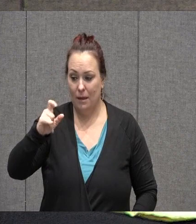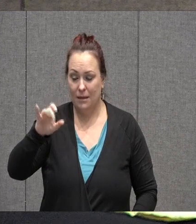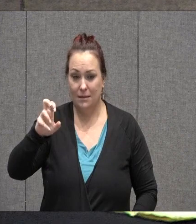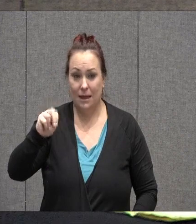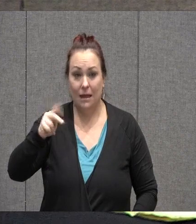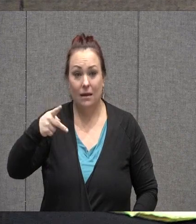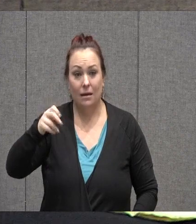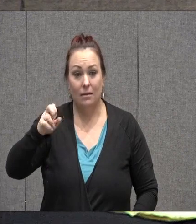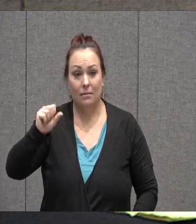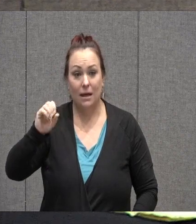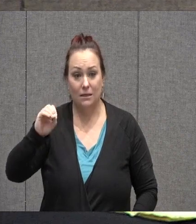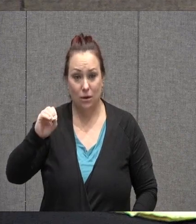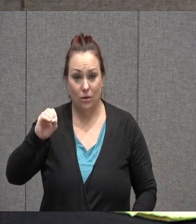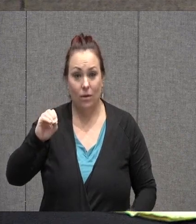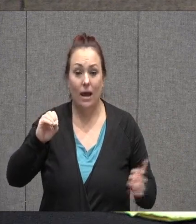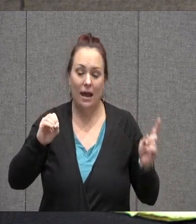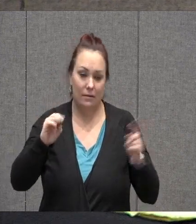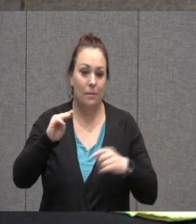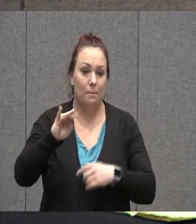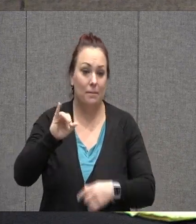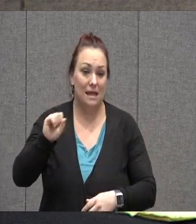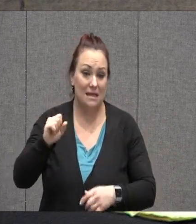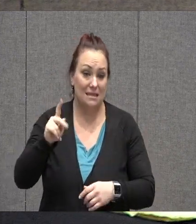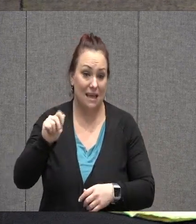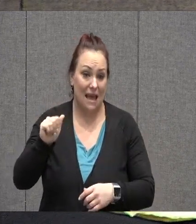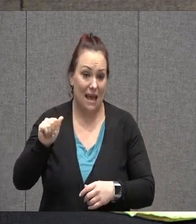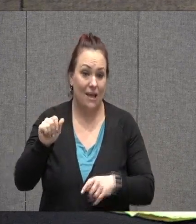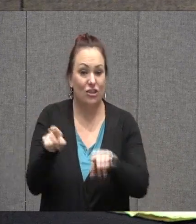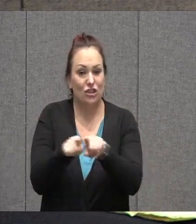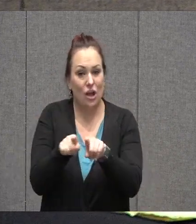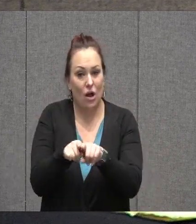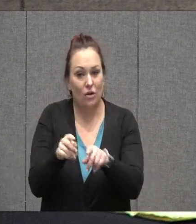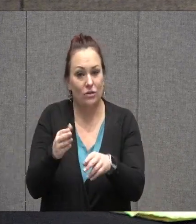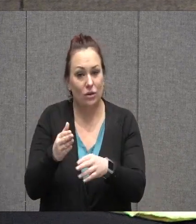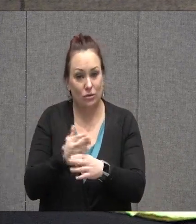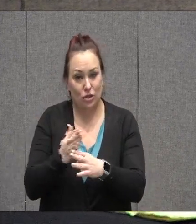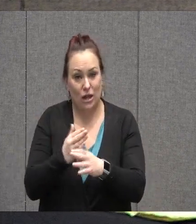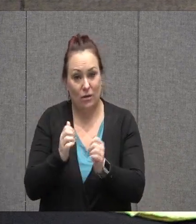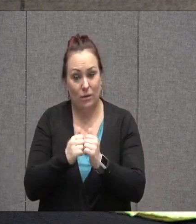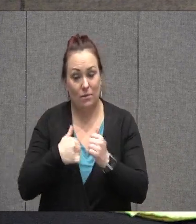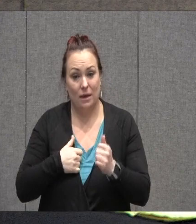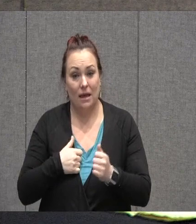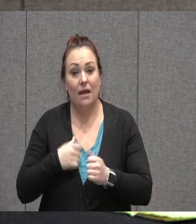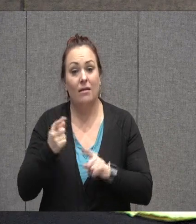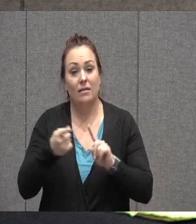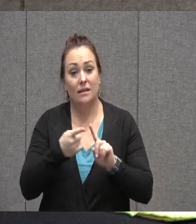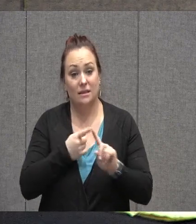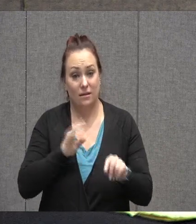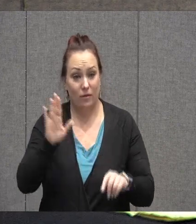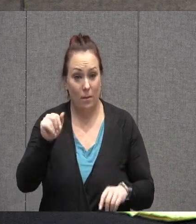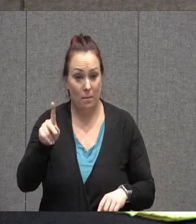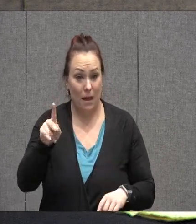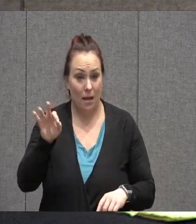Mrs Kay also shared this with me. This is from the Bank of Mexico. And it's just beautiful.